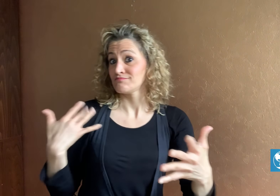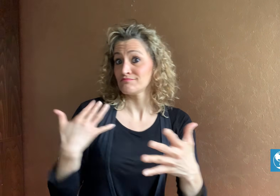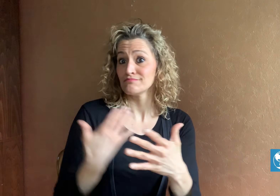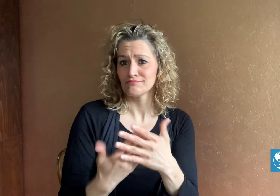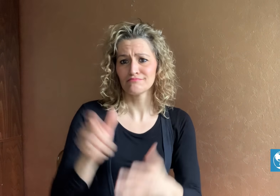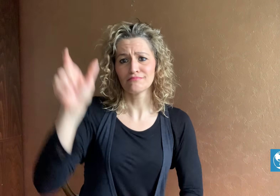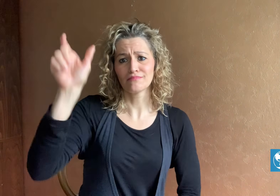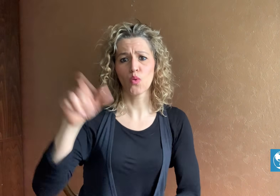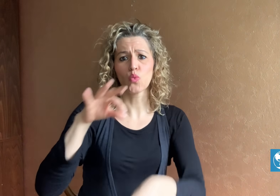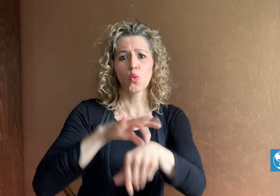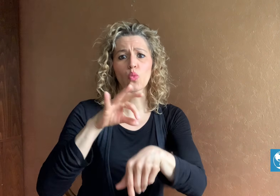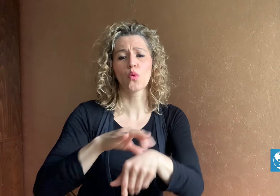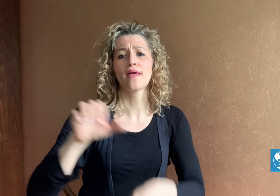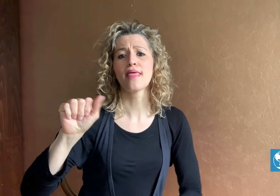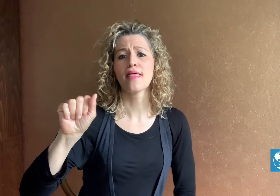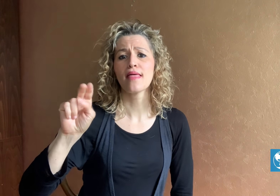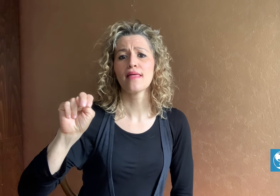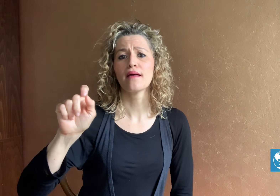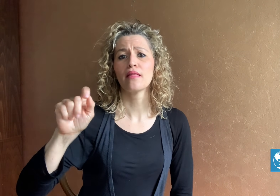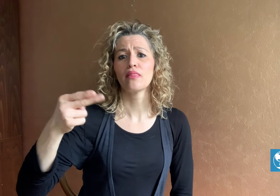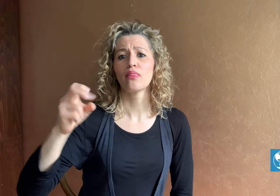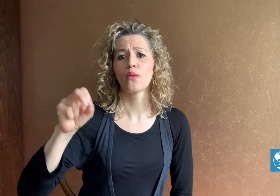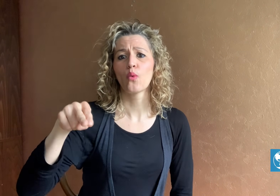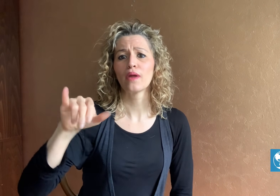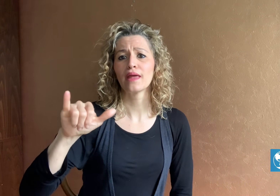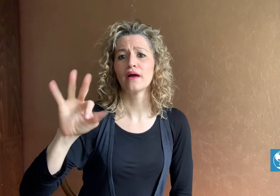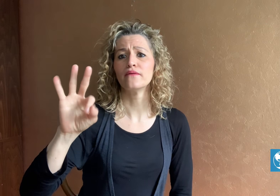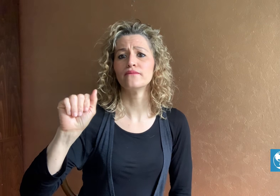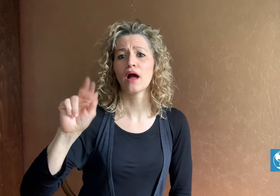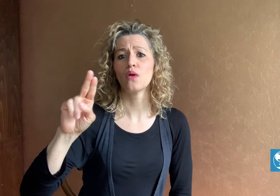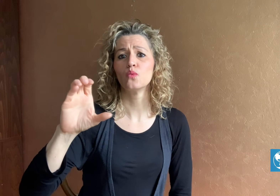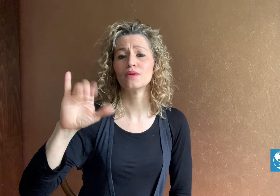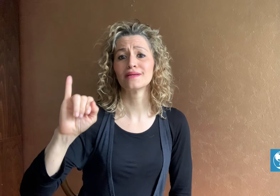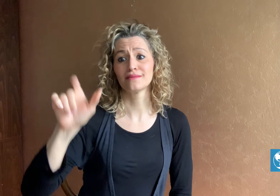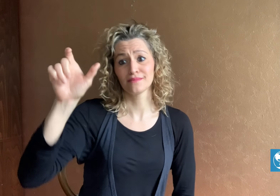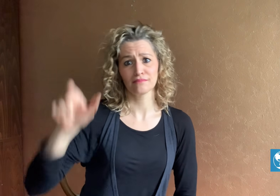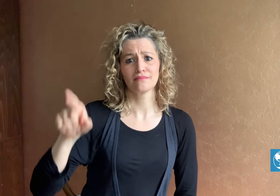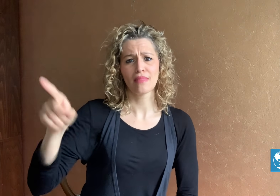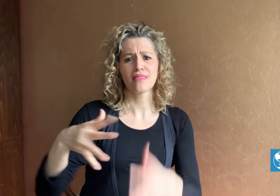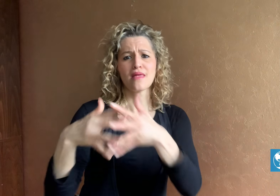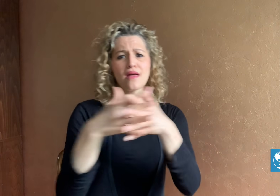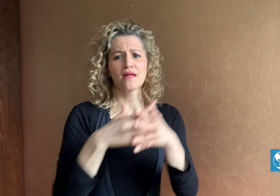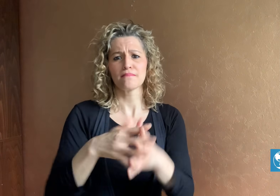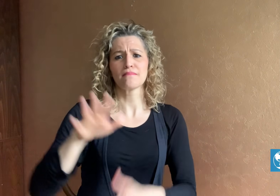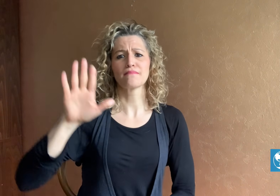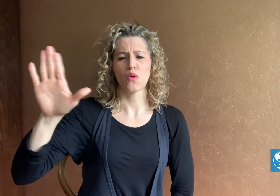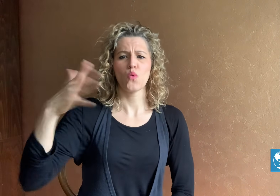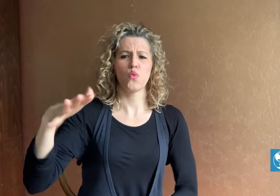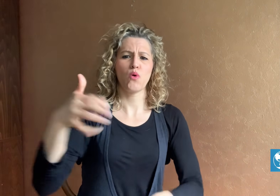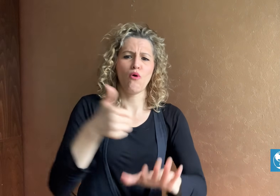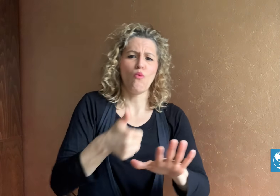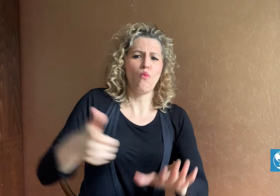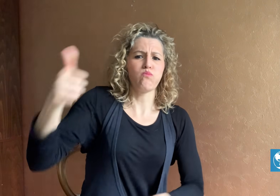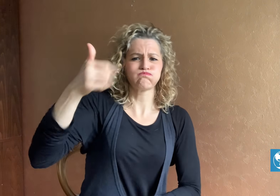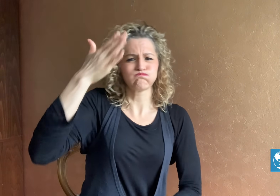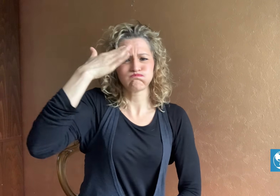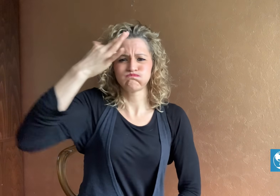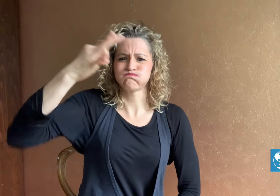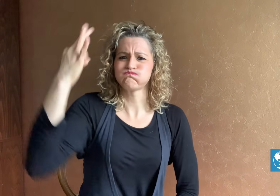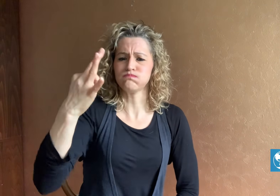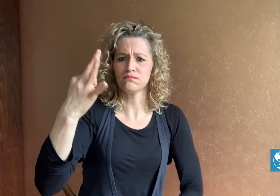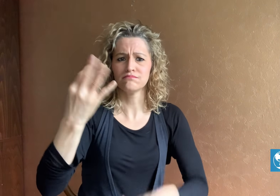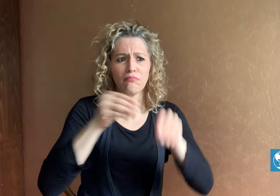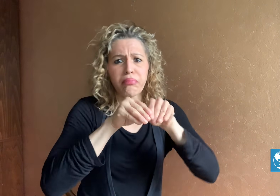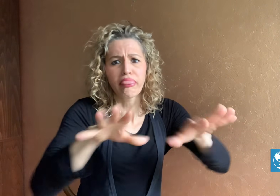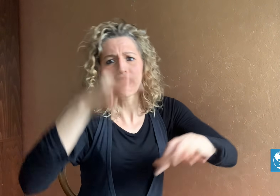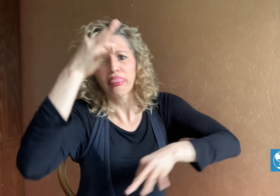Thus so far, Dr. Anthony Fauci, the US top infectious disease expert,